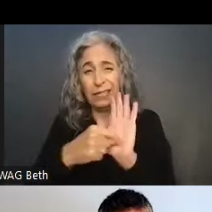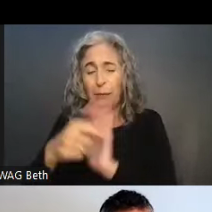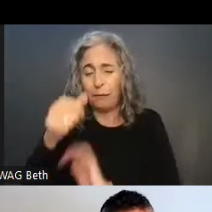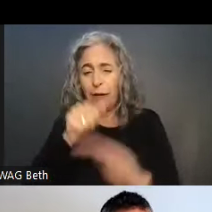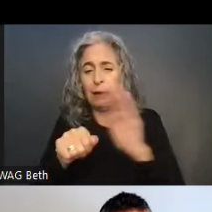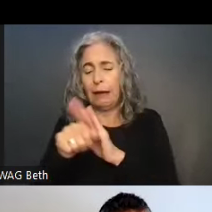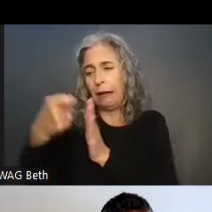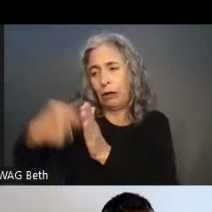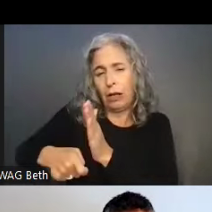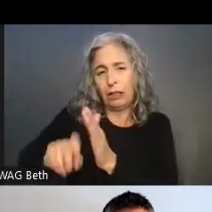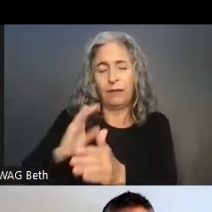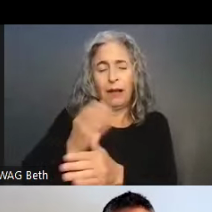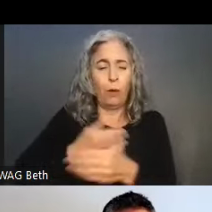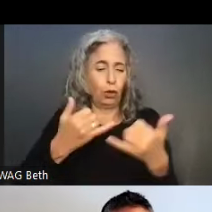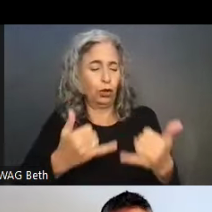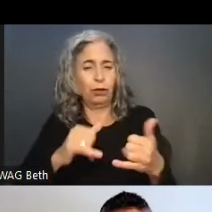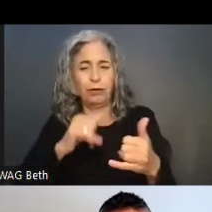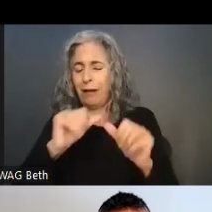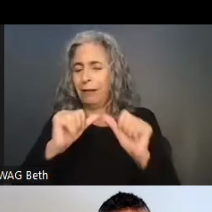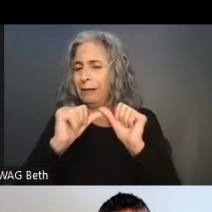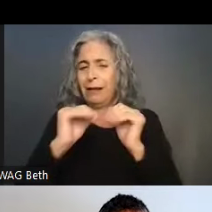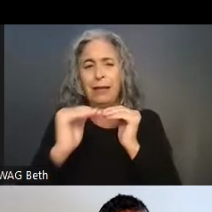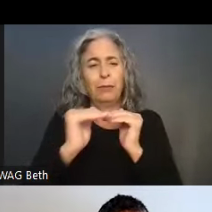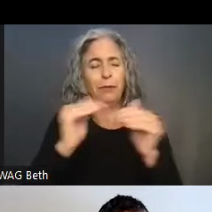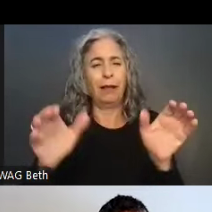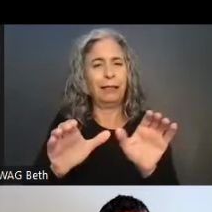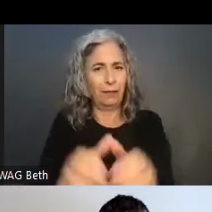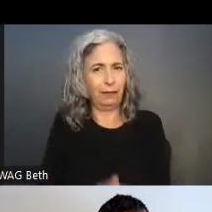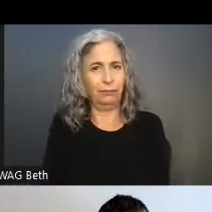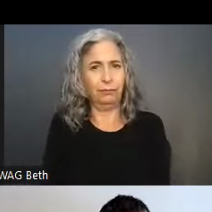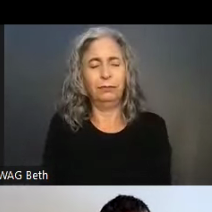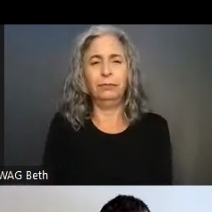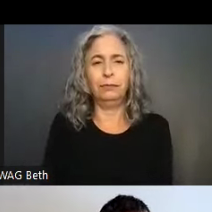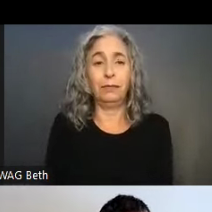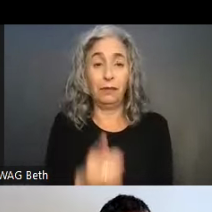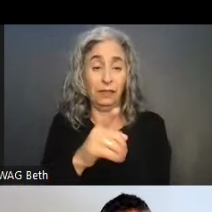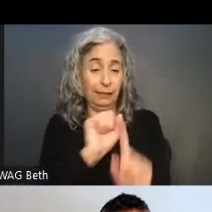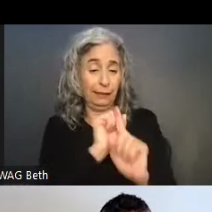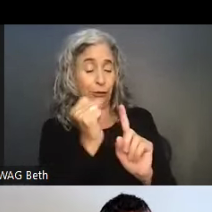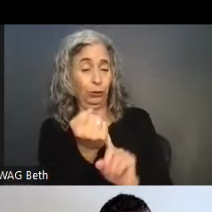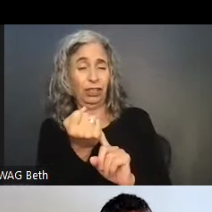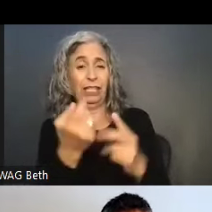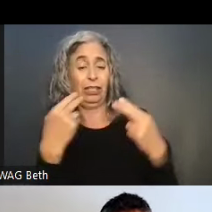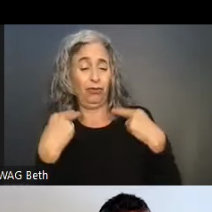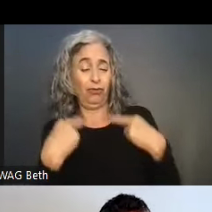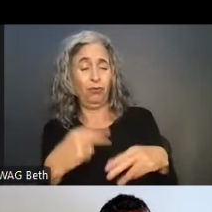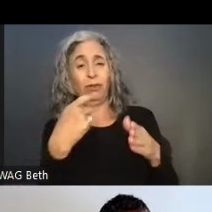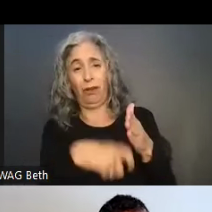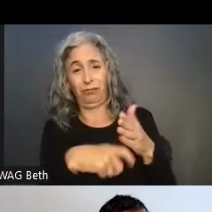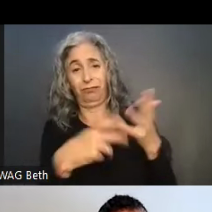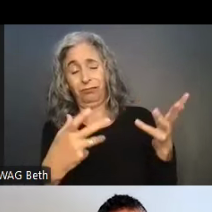of our current unsustainable activity. In this case, it is the human cost of forced labor and